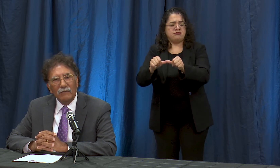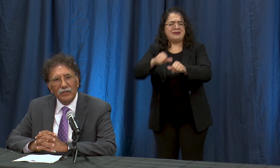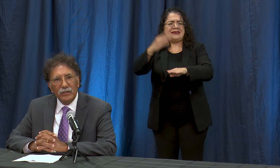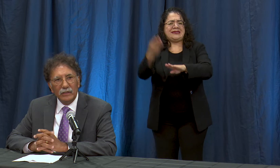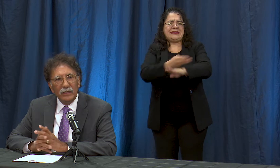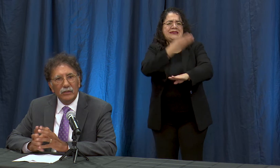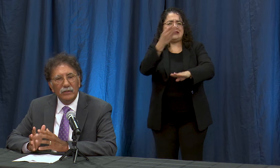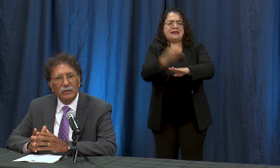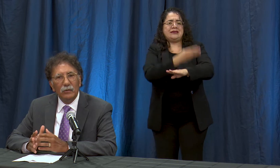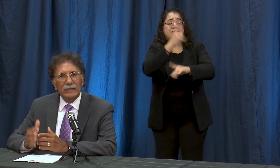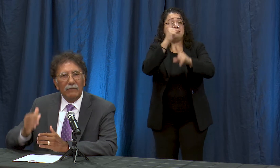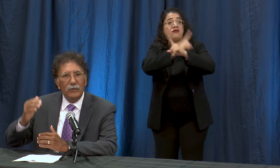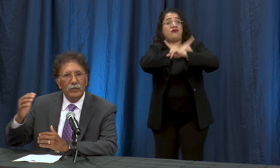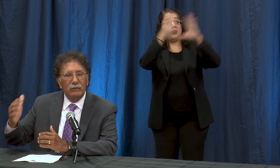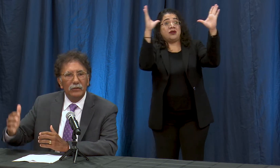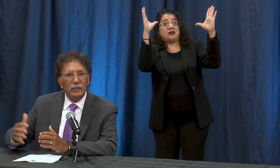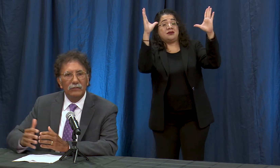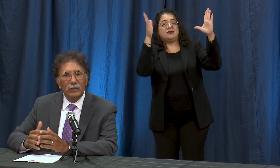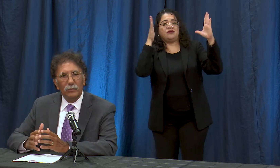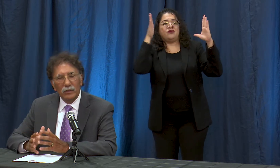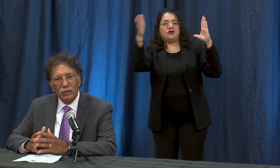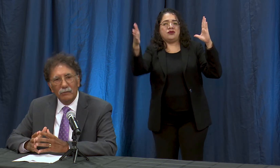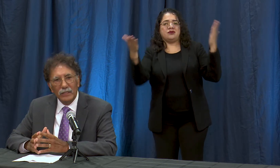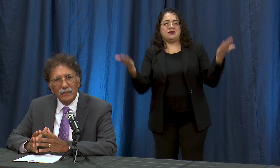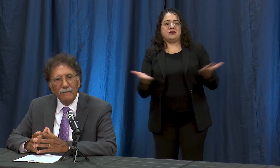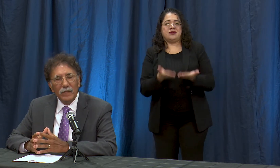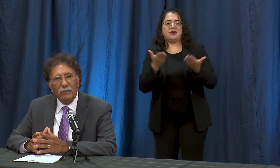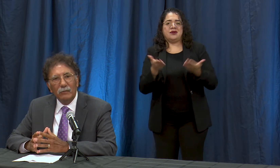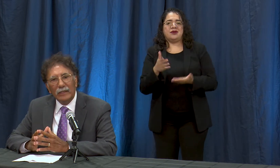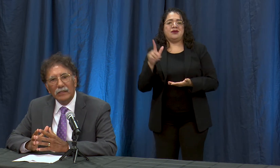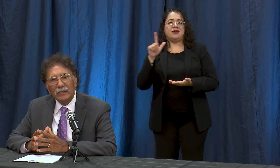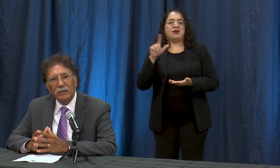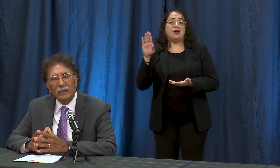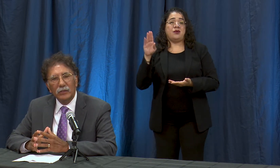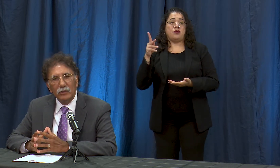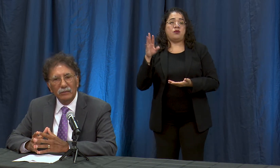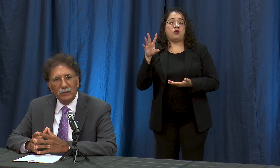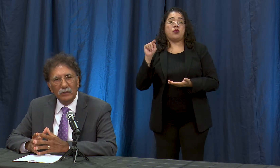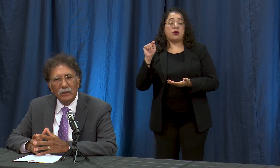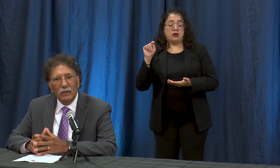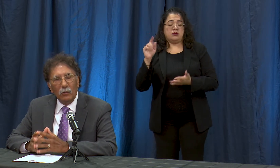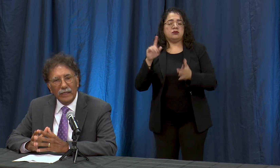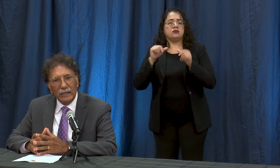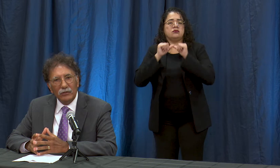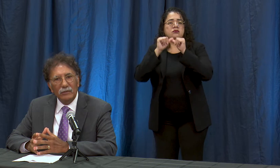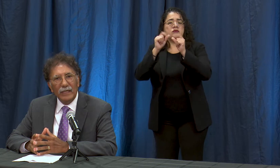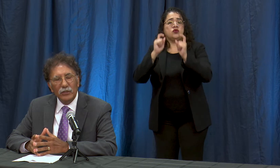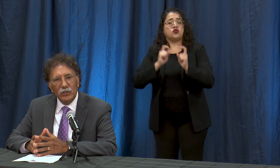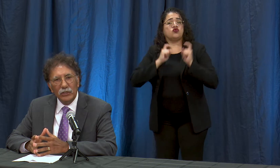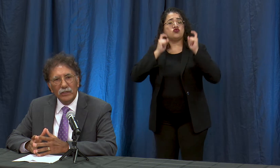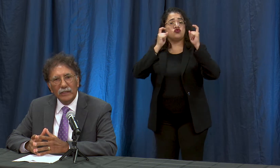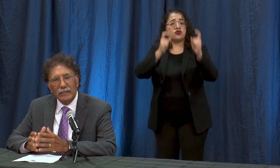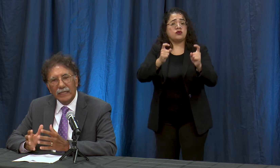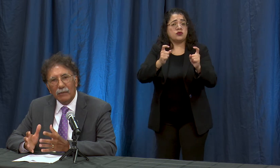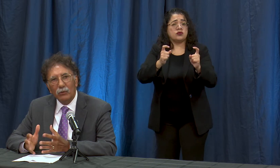vision in terms of what that future growth is for a Port of Long Beach but we continue to contribute right now to making sure that these capital